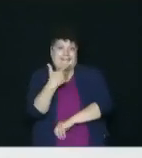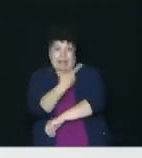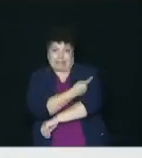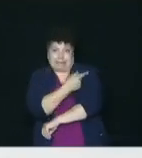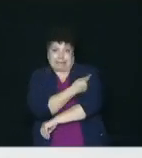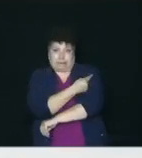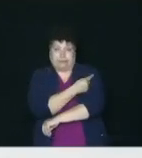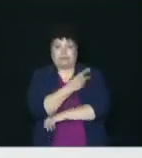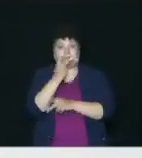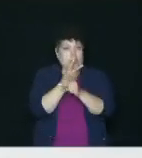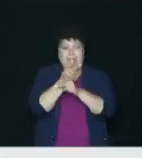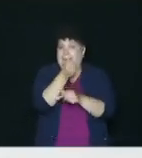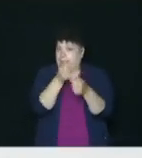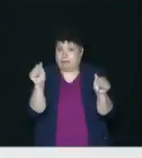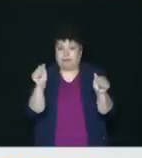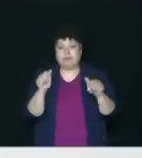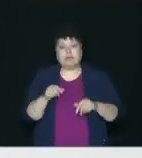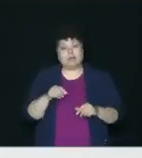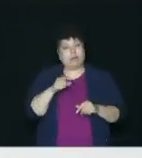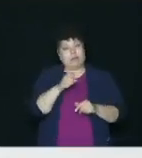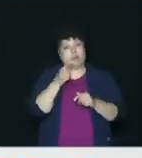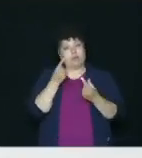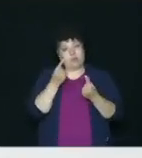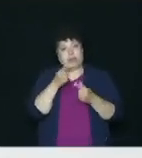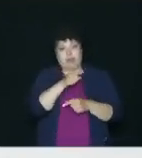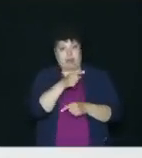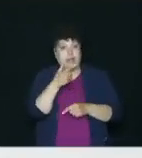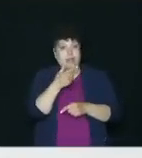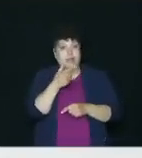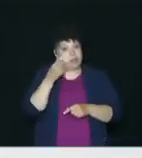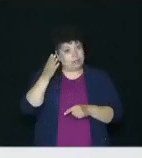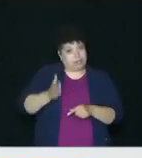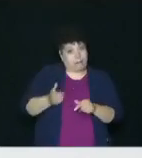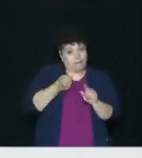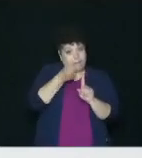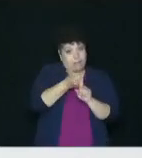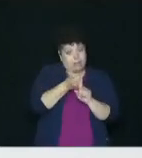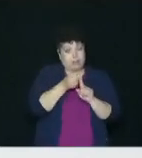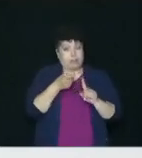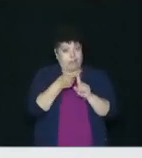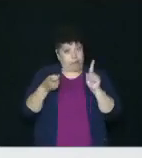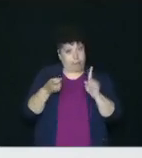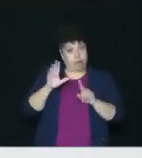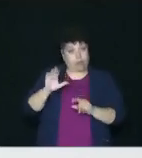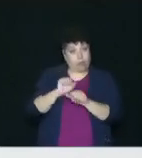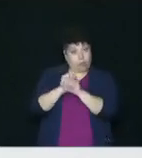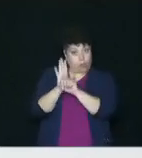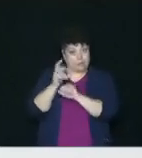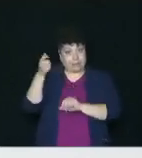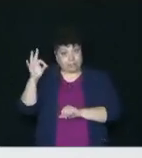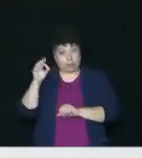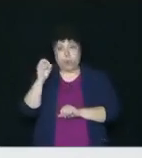VACCINE 14 DAYS BEFORE OR AFTER RECEIVING ON NONCOVID-19 VACCINE. THIS PRECAUTION WILL HELP